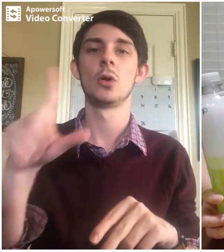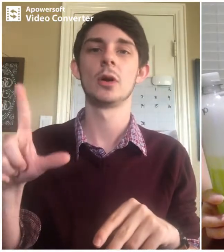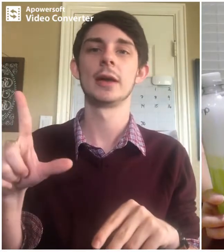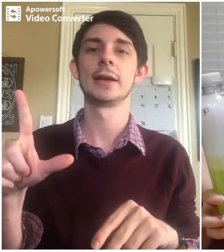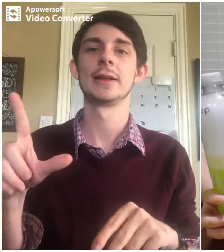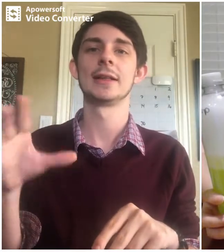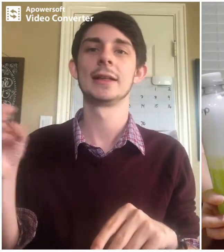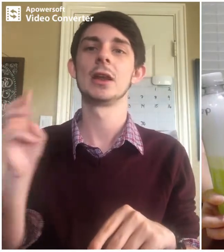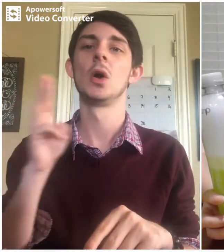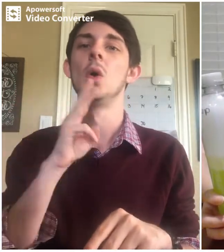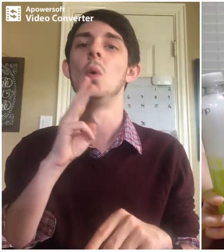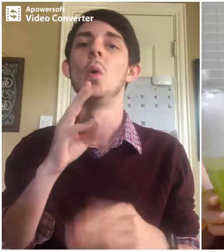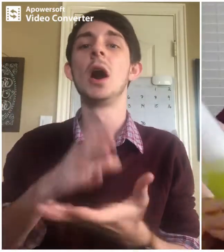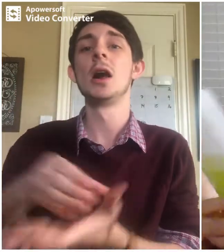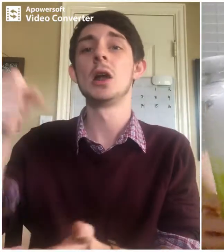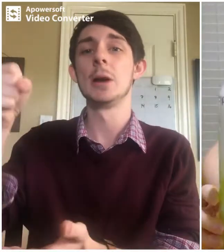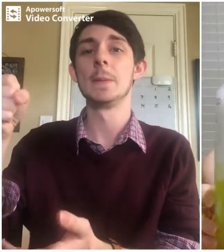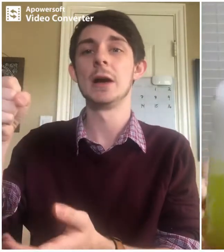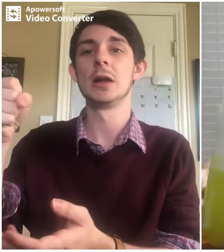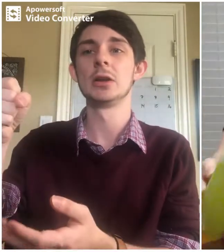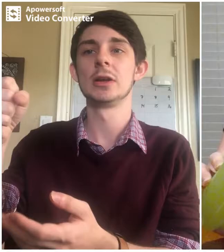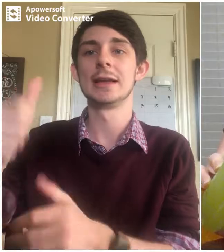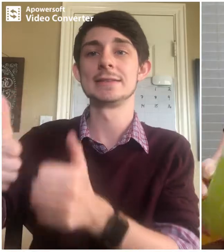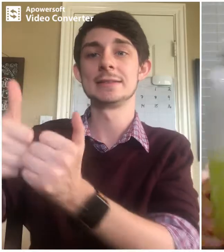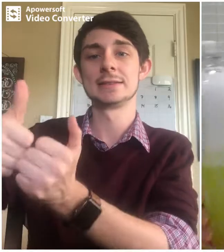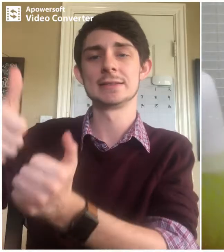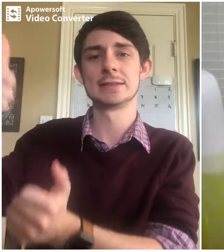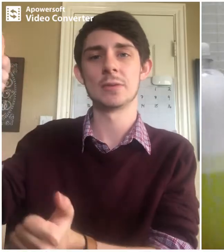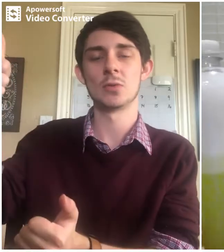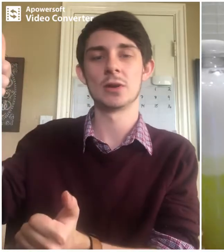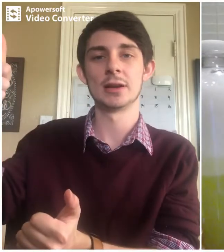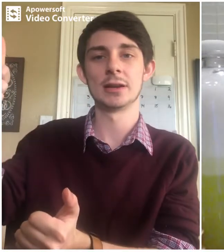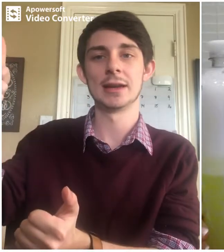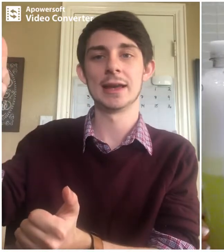again and the oil, water, and soap mixture did not. There's a little bit of separation here